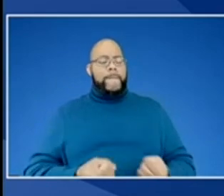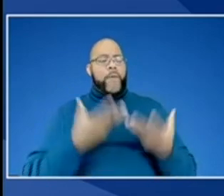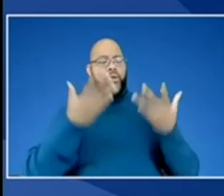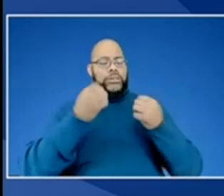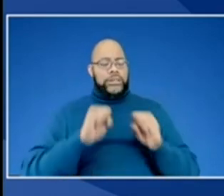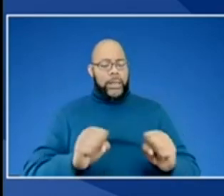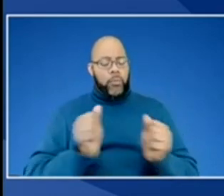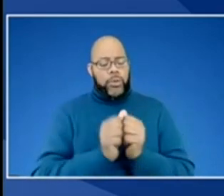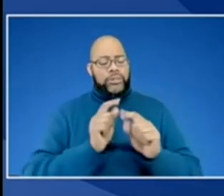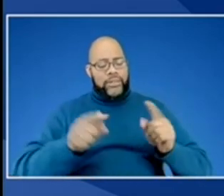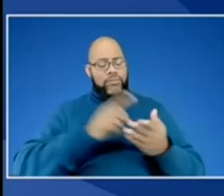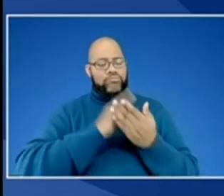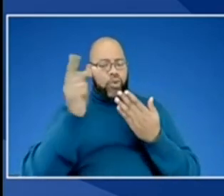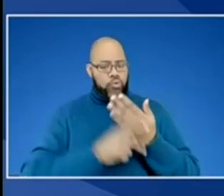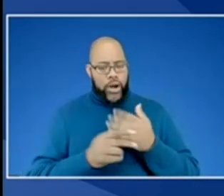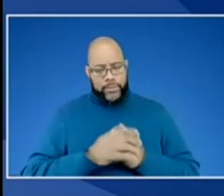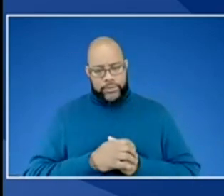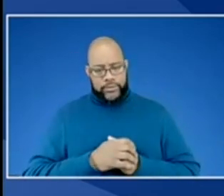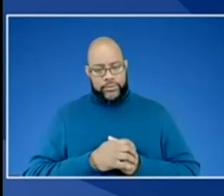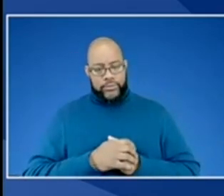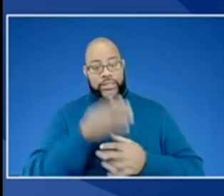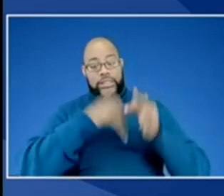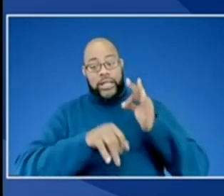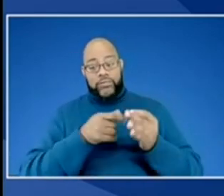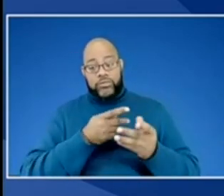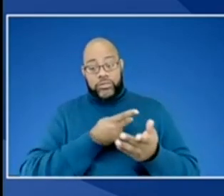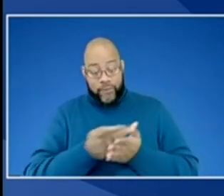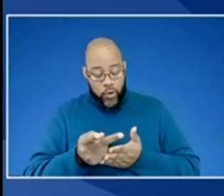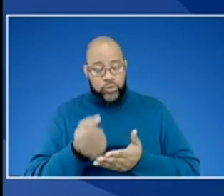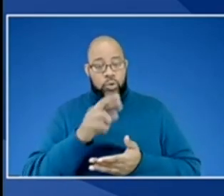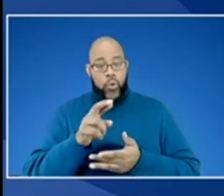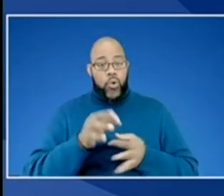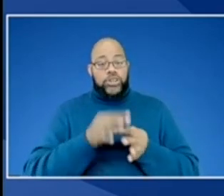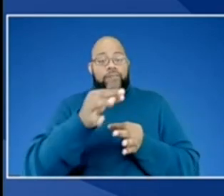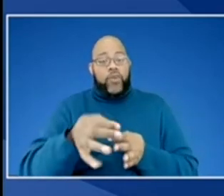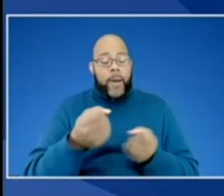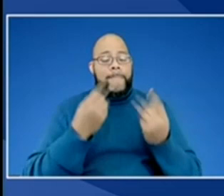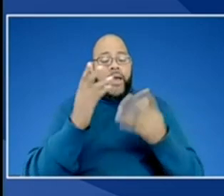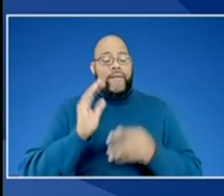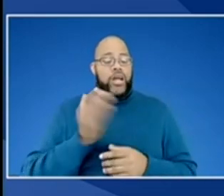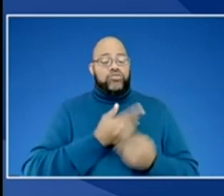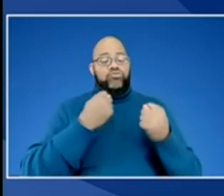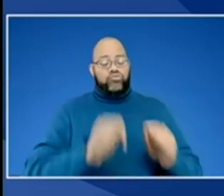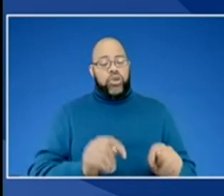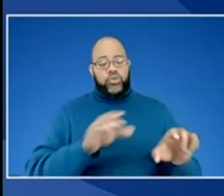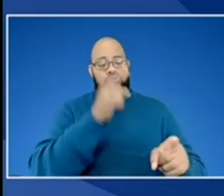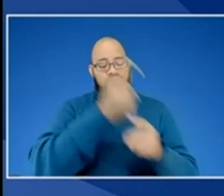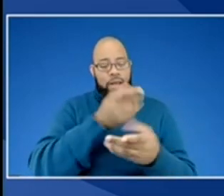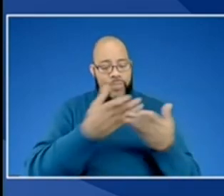programs. Instead of defaulting or deferring, many of us tried to do the right thing with the guidance we were